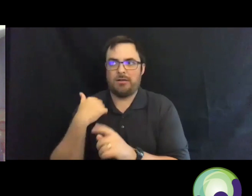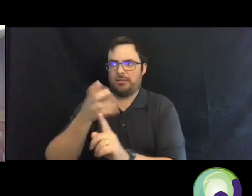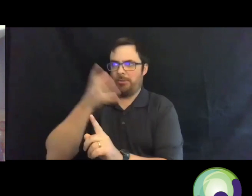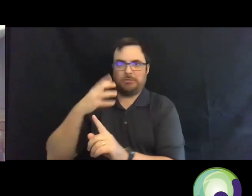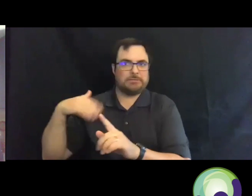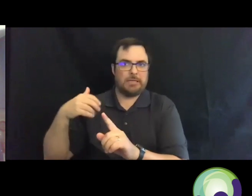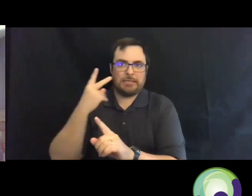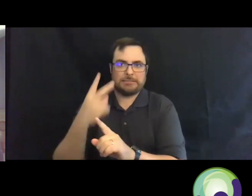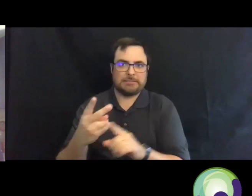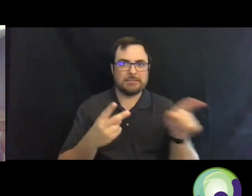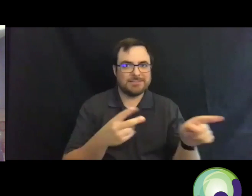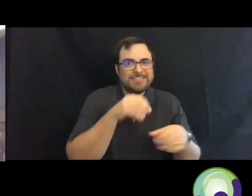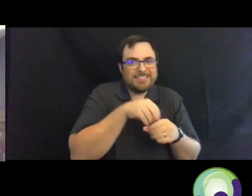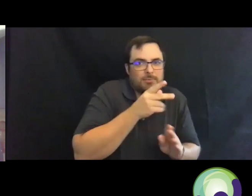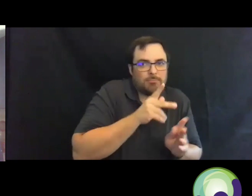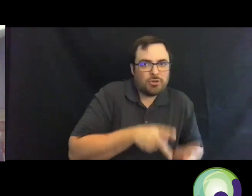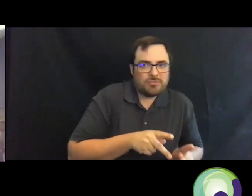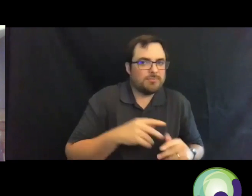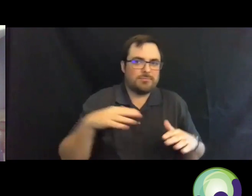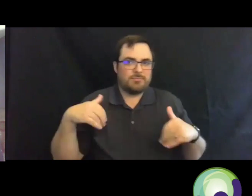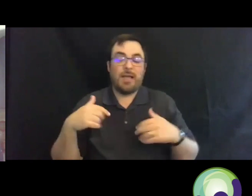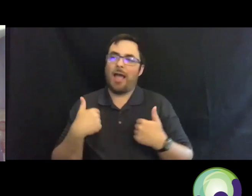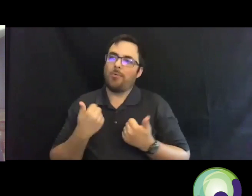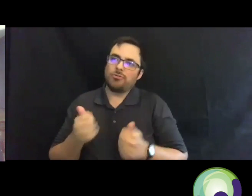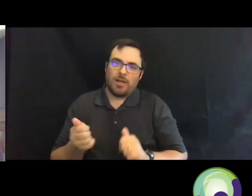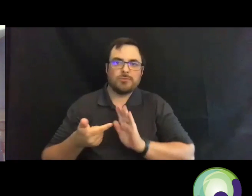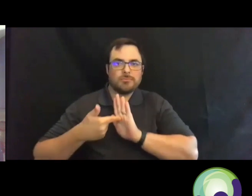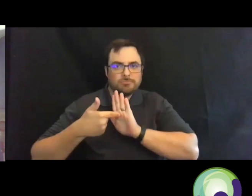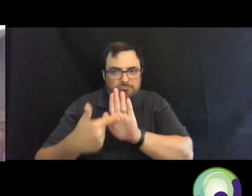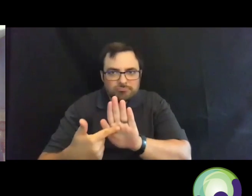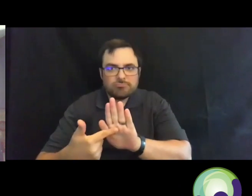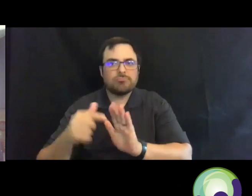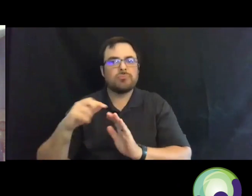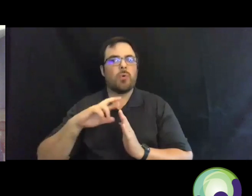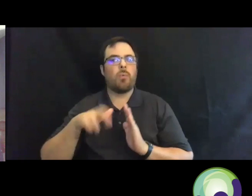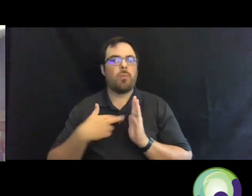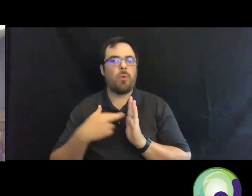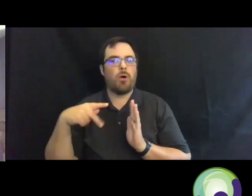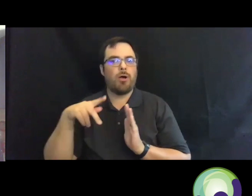in person. I'll try to role play or I've taped a few little mini